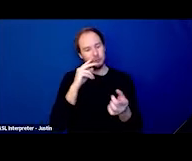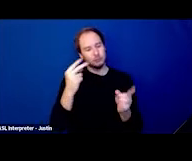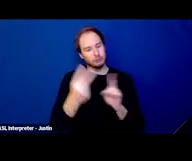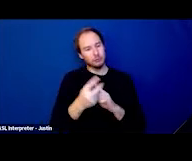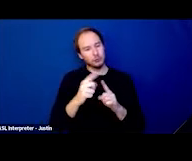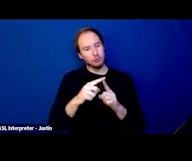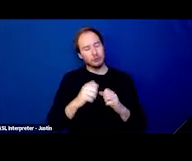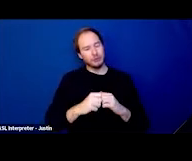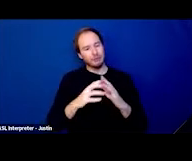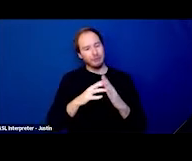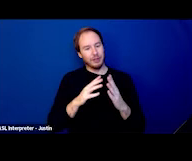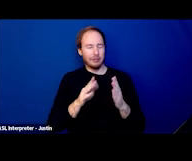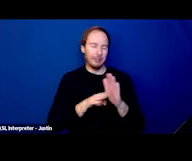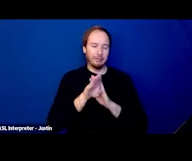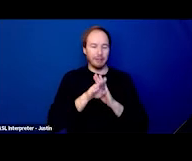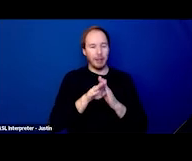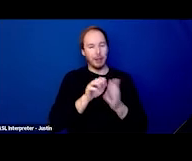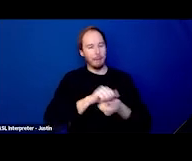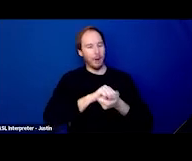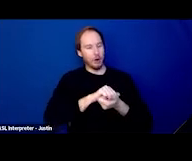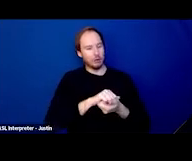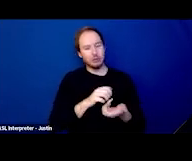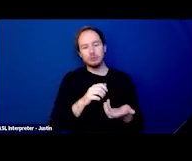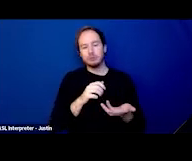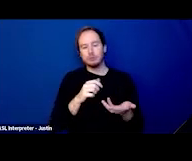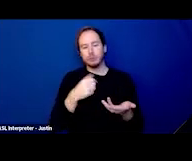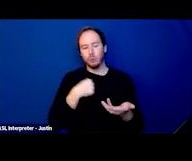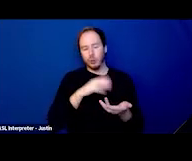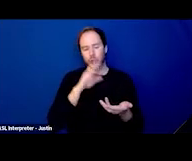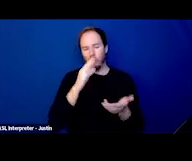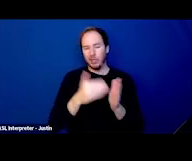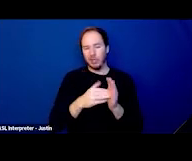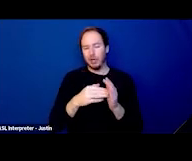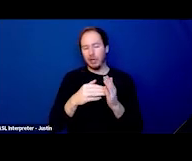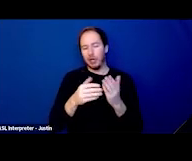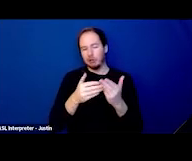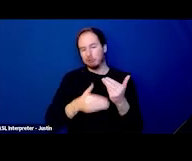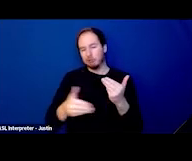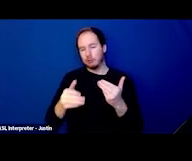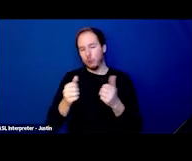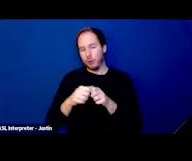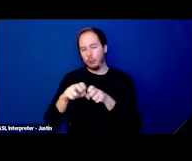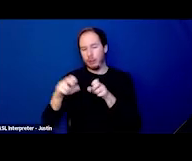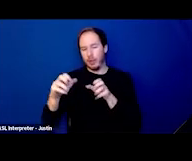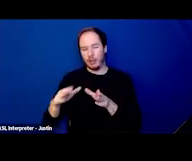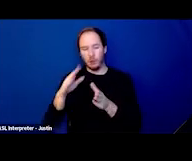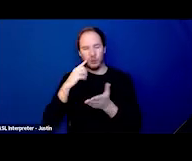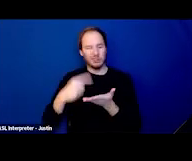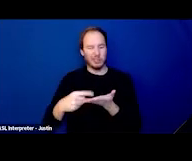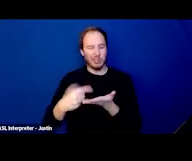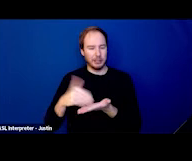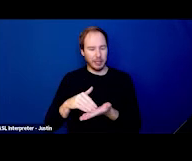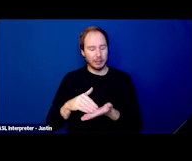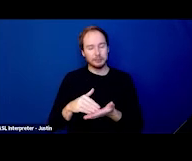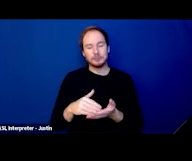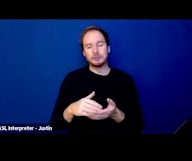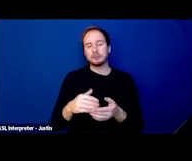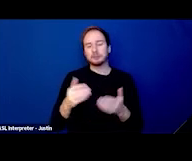And I know that we'll hear much more about that as we talk with our panelists later today. And then finally our most recent session,